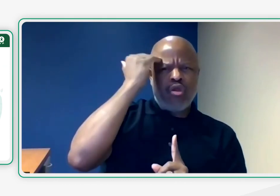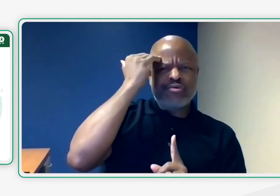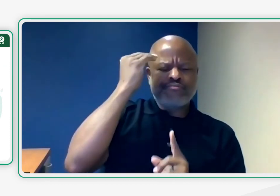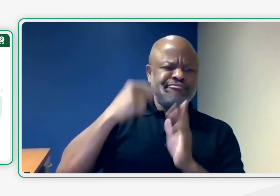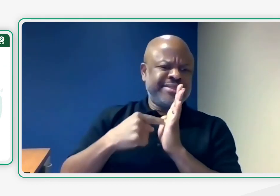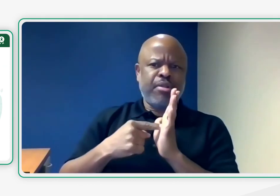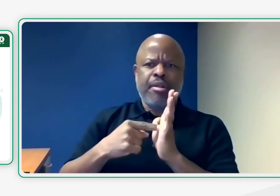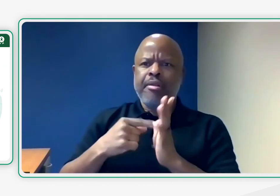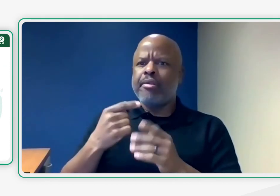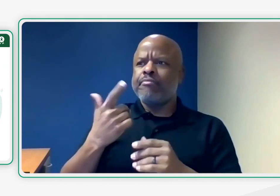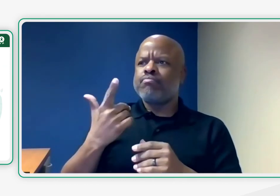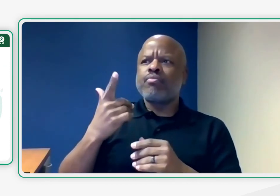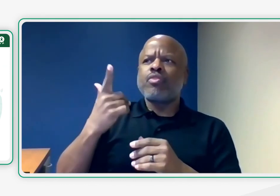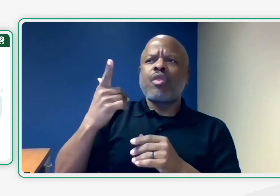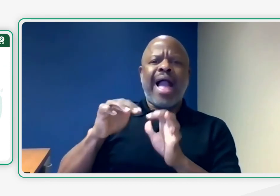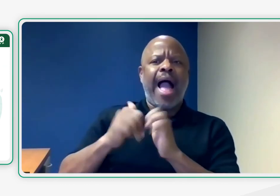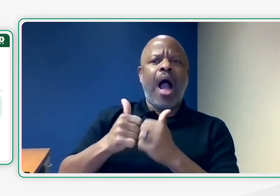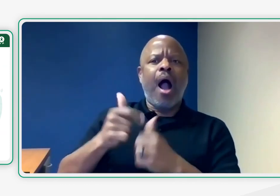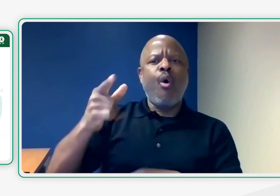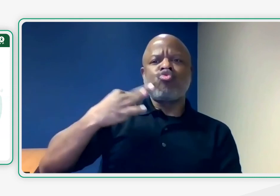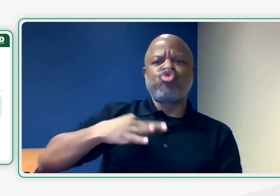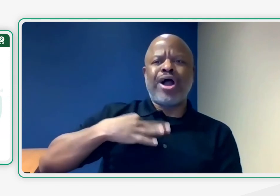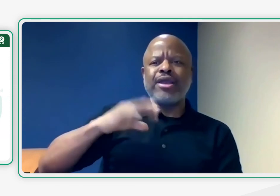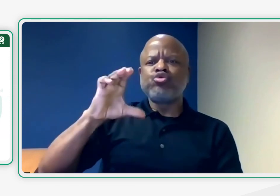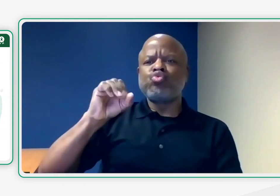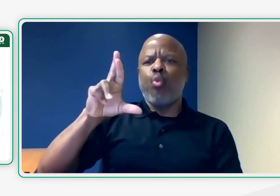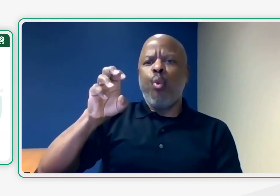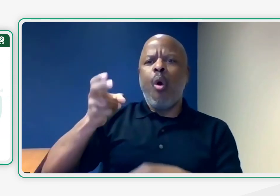right? And this is a skill that you can develop. For example, this knowledge can look like